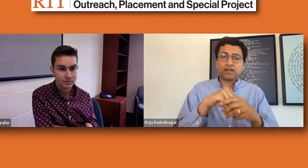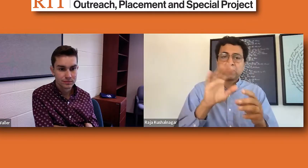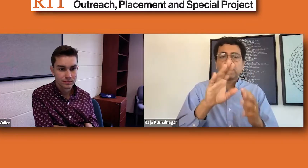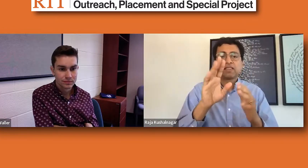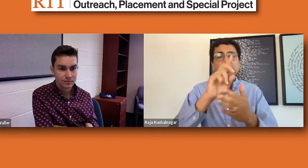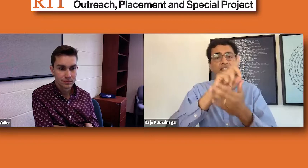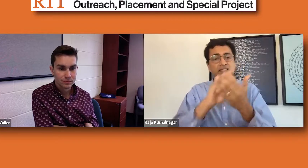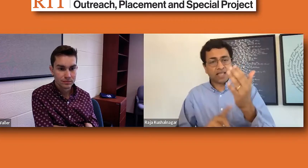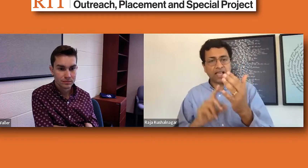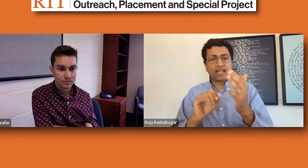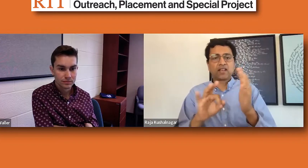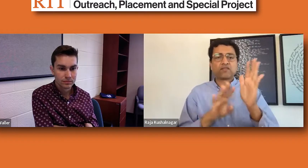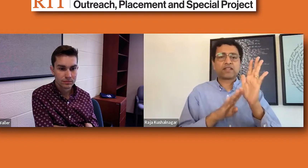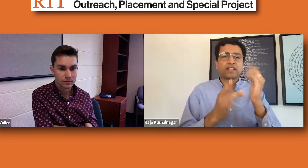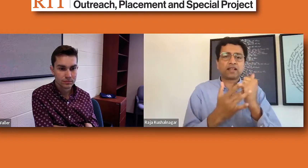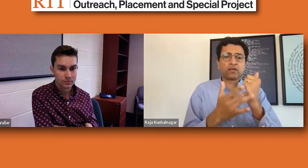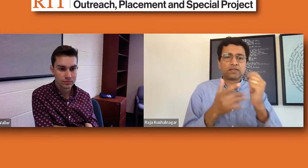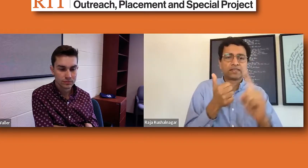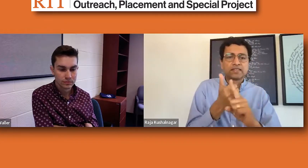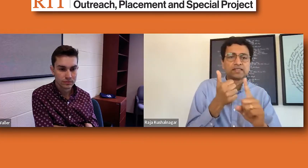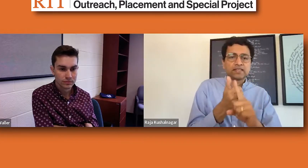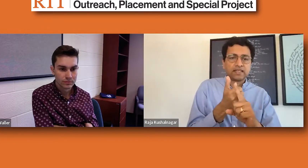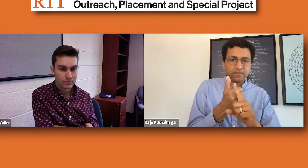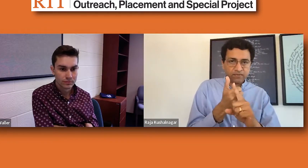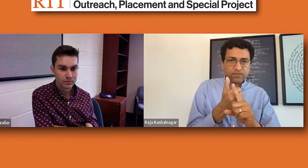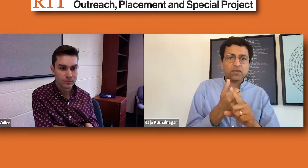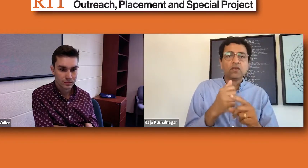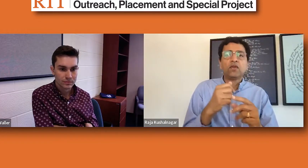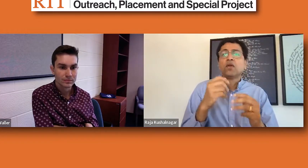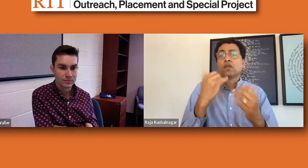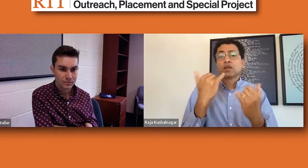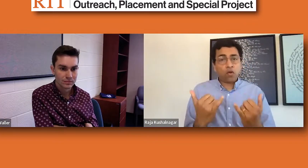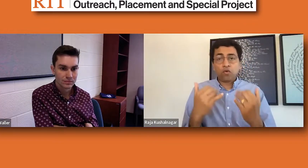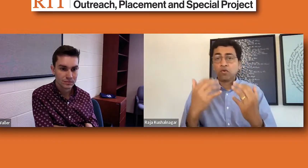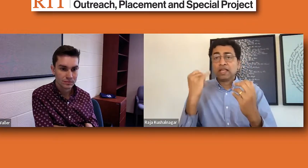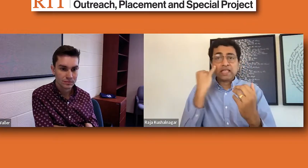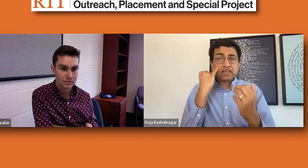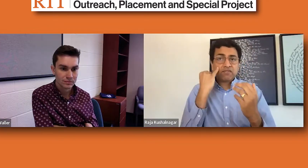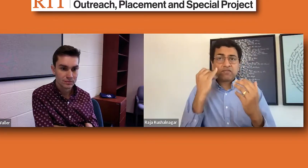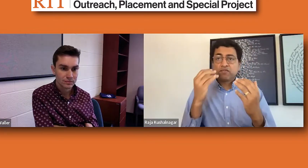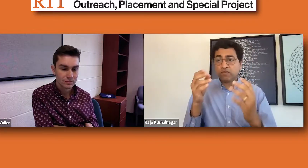So instead you want to invite Deaf people to be co-creators in that process.